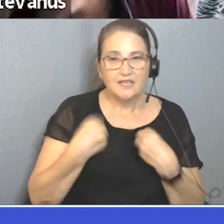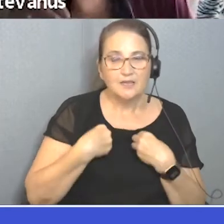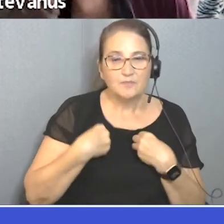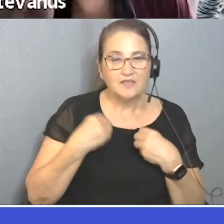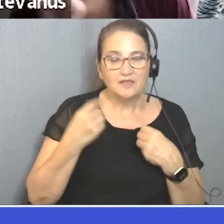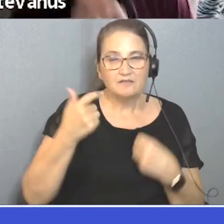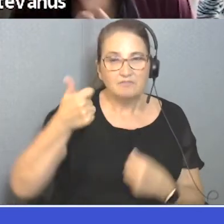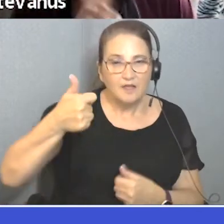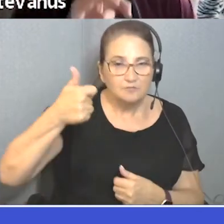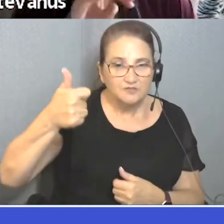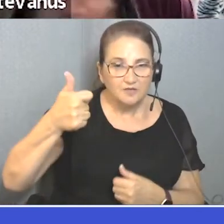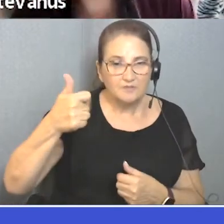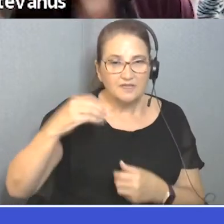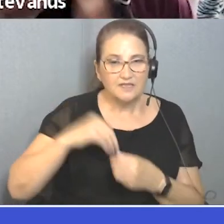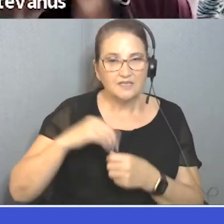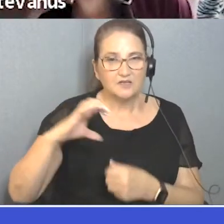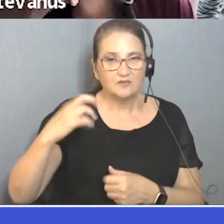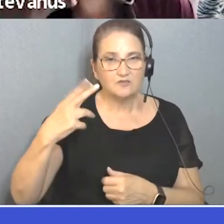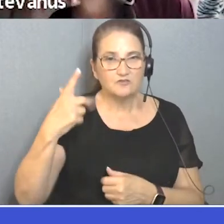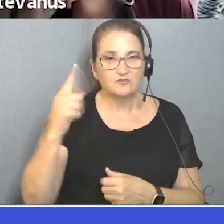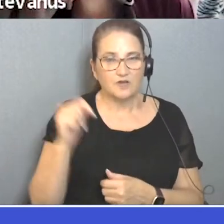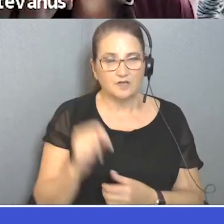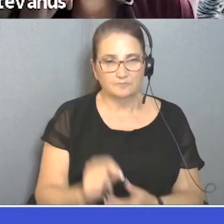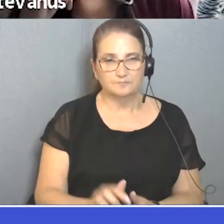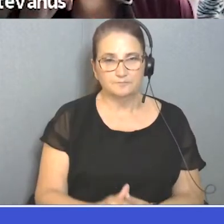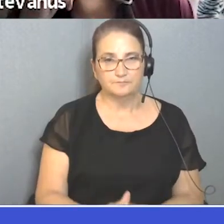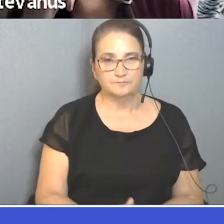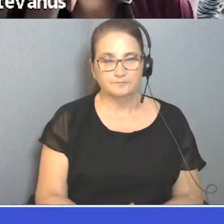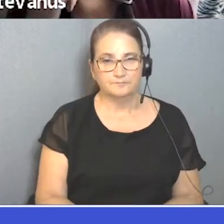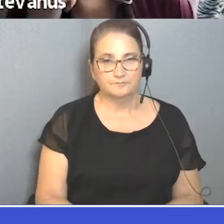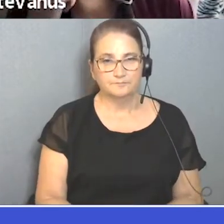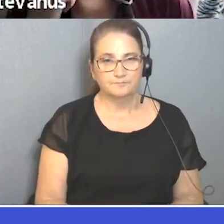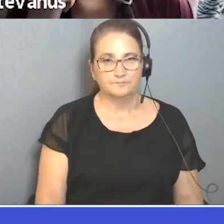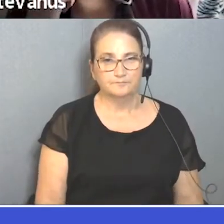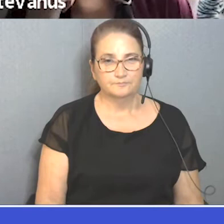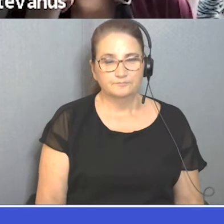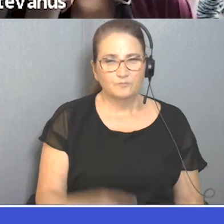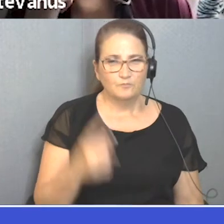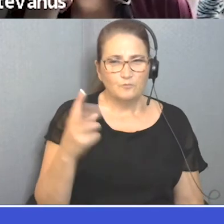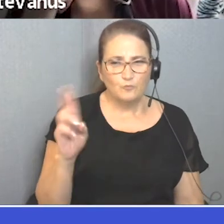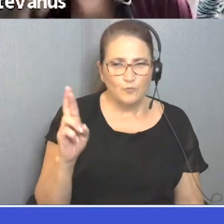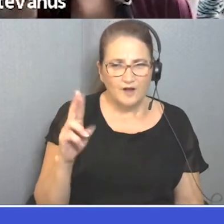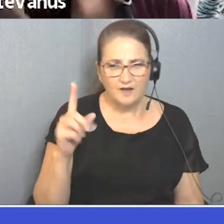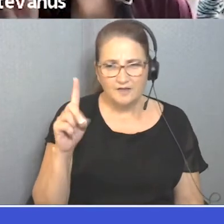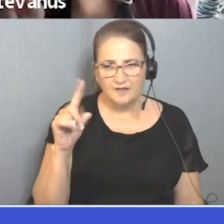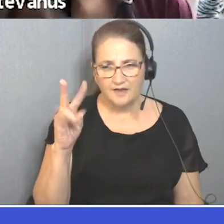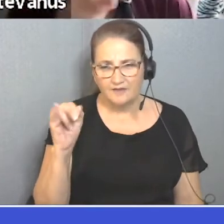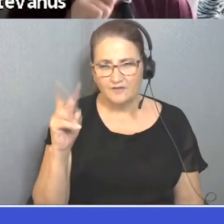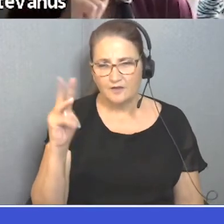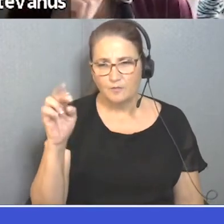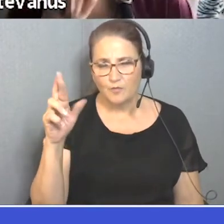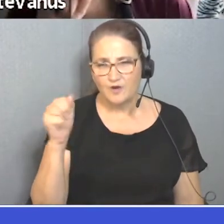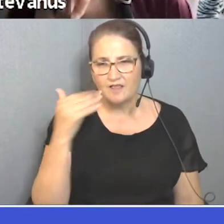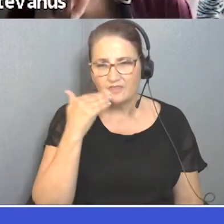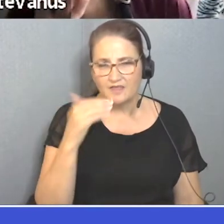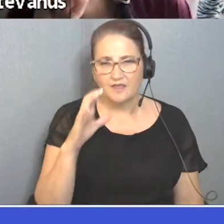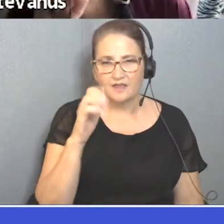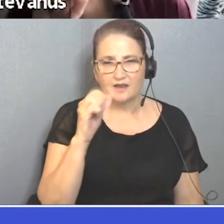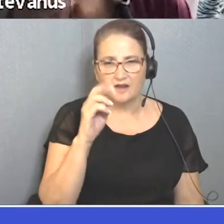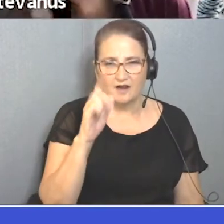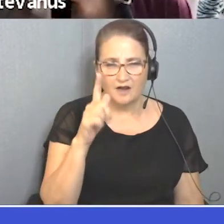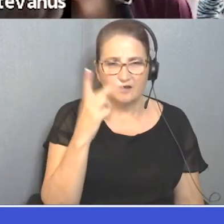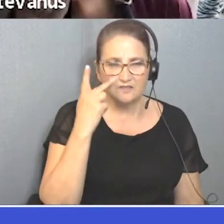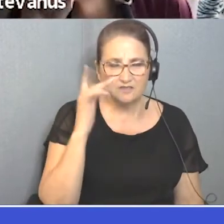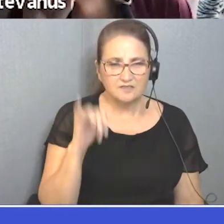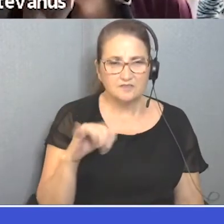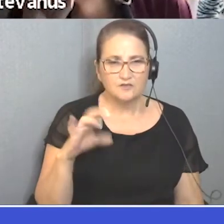pop another thumbs up or reaction or ready in the chat.